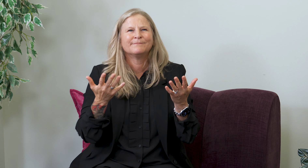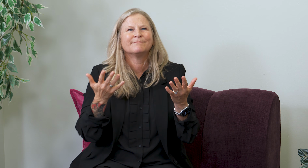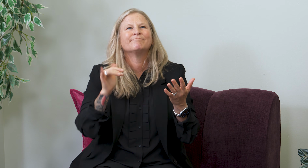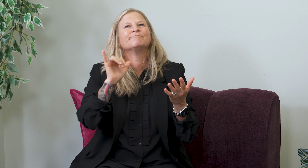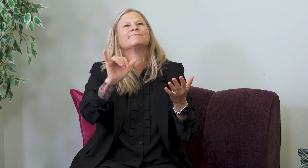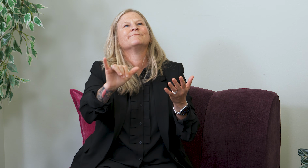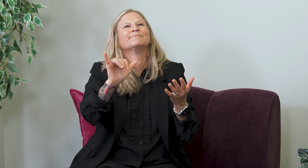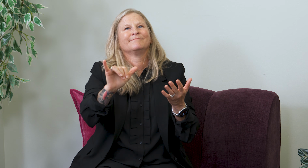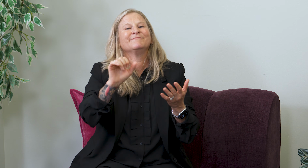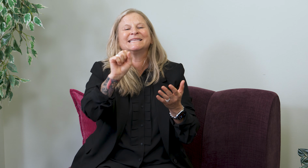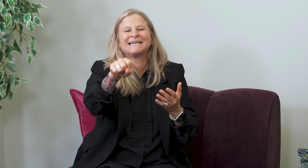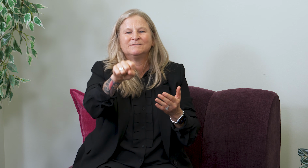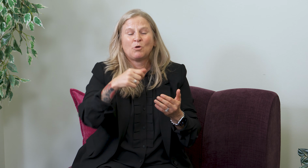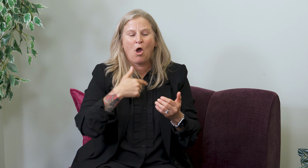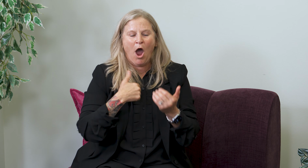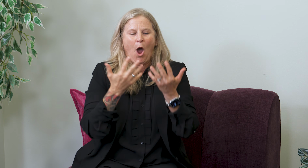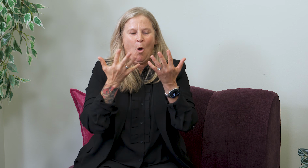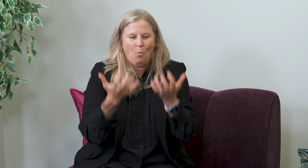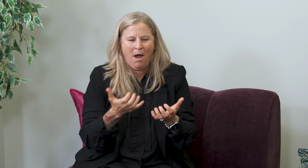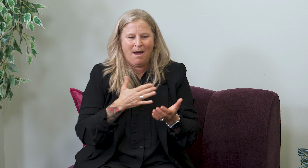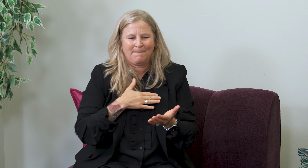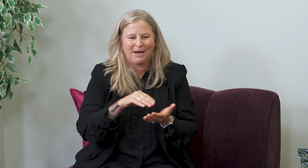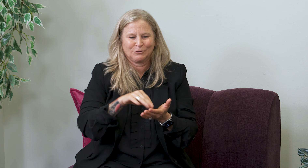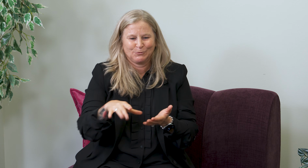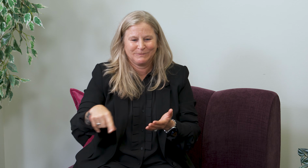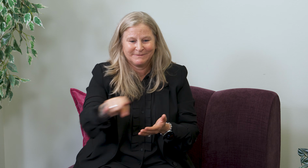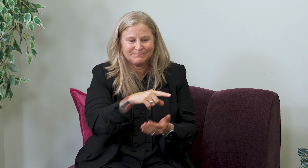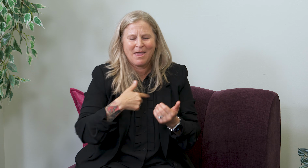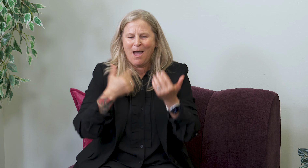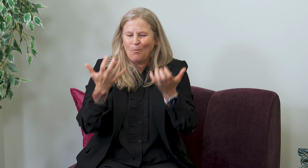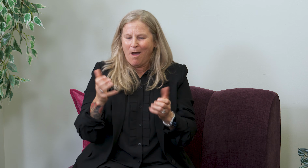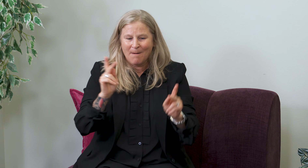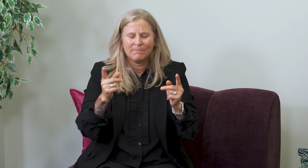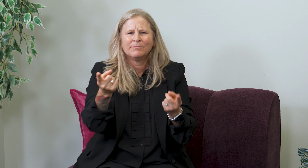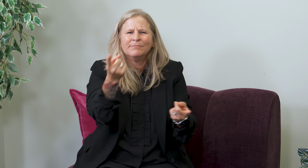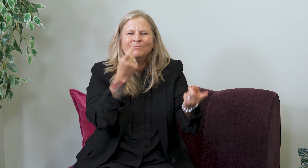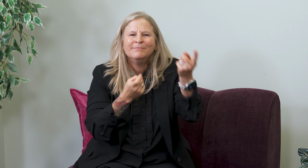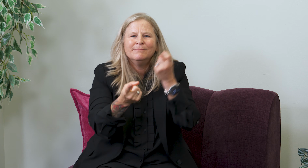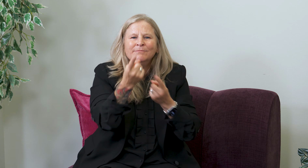And for me as a teacher, as an instructor, I want my students,